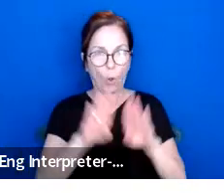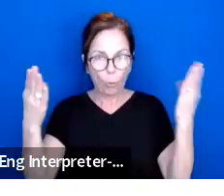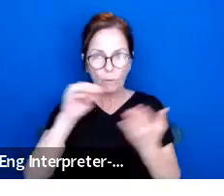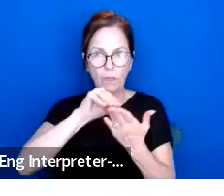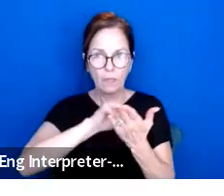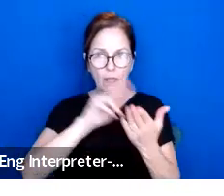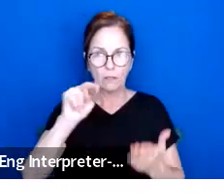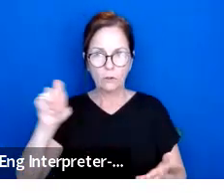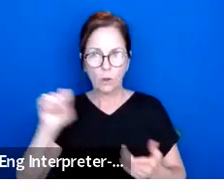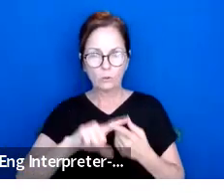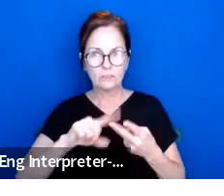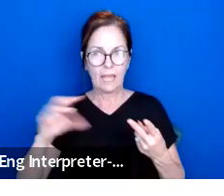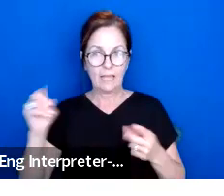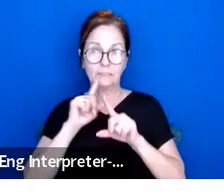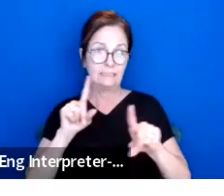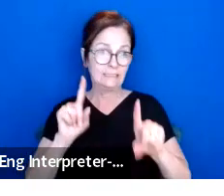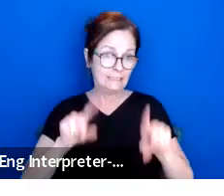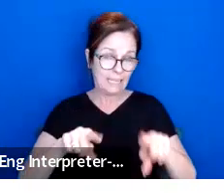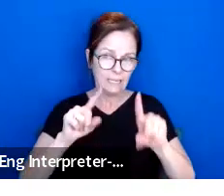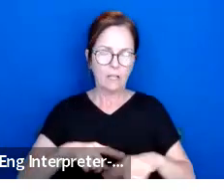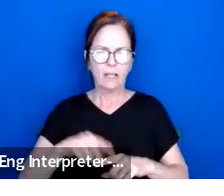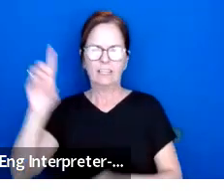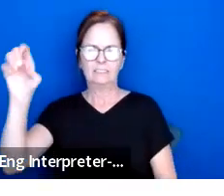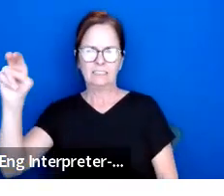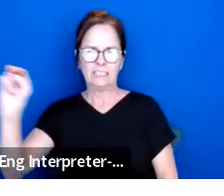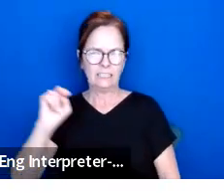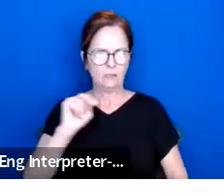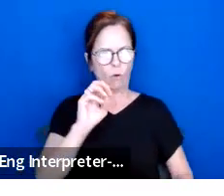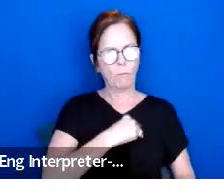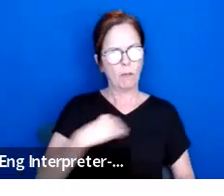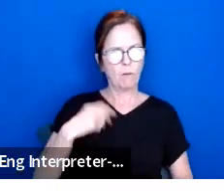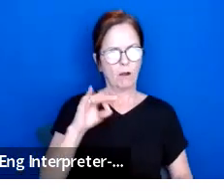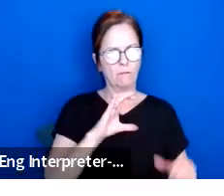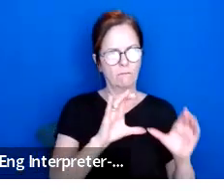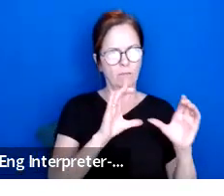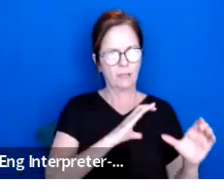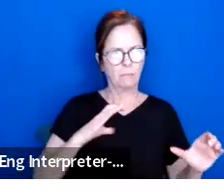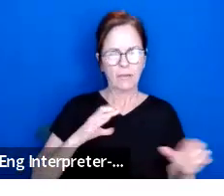The dean or a member of the committee, but I think in this case that I had the dean went through.